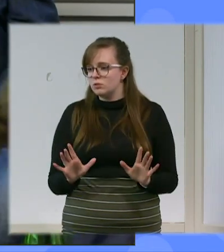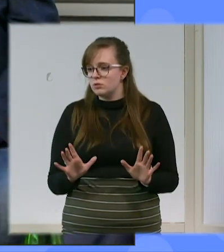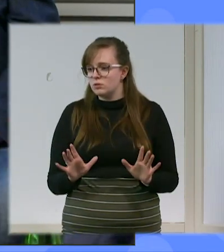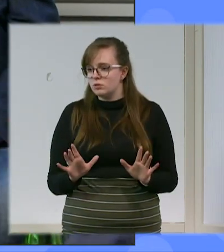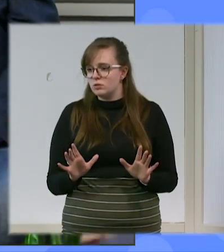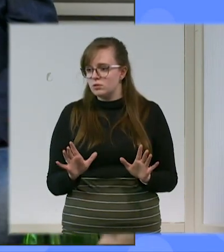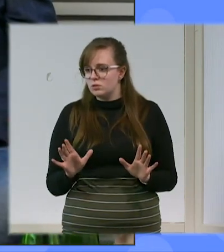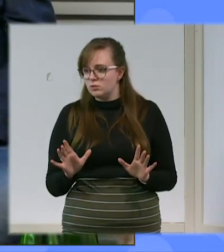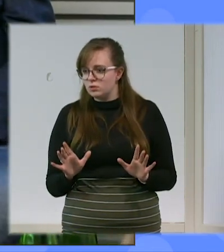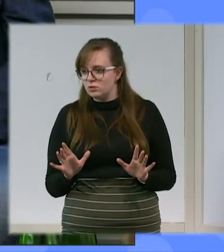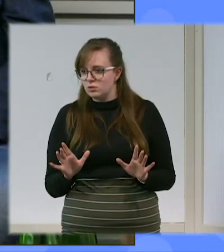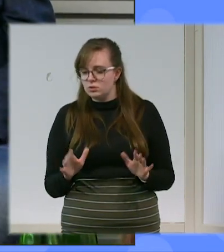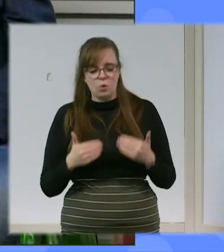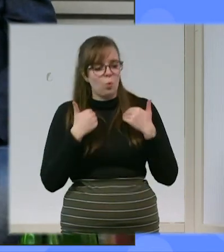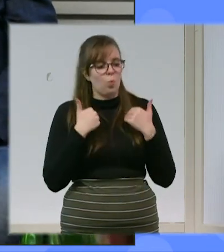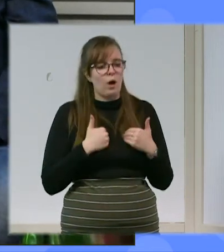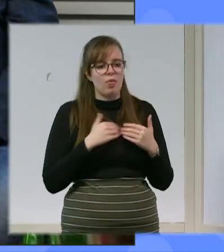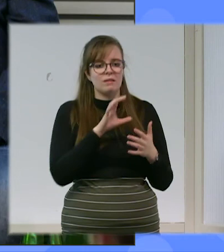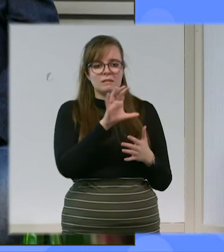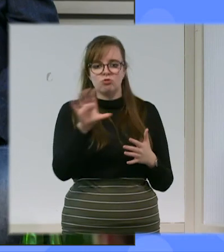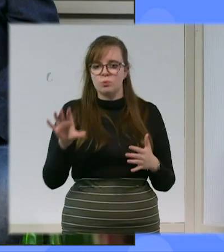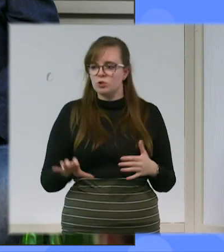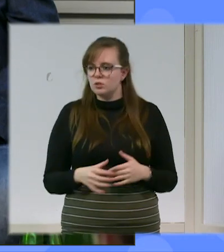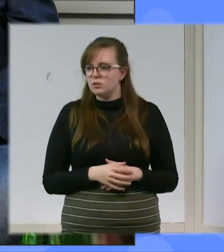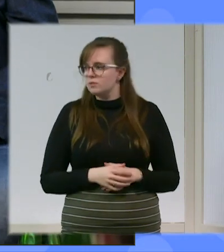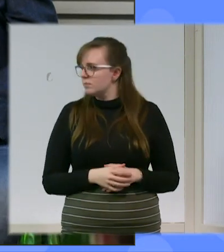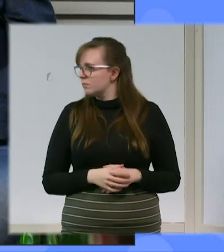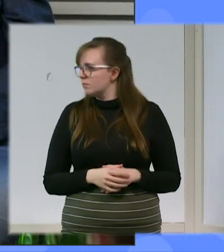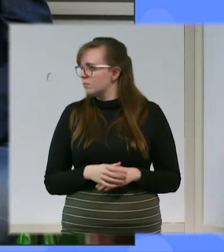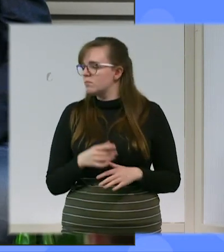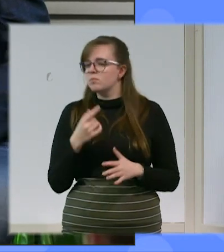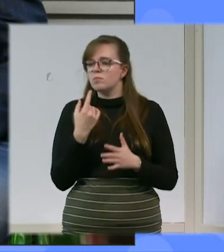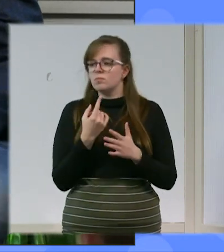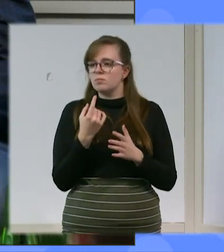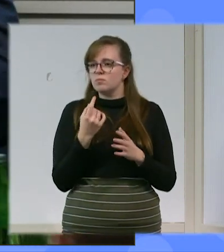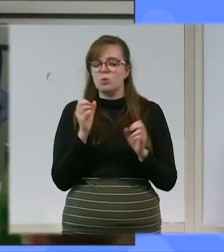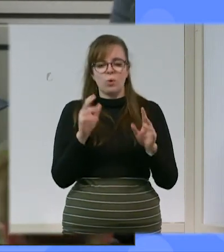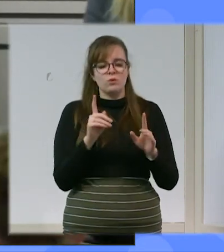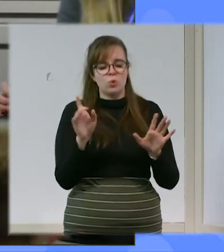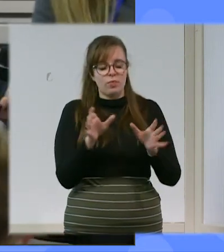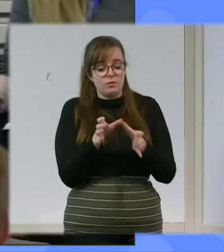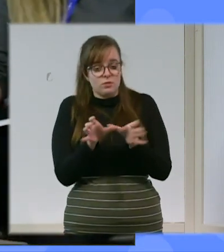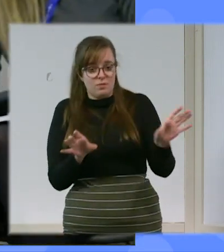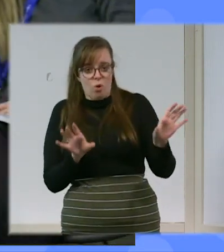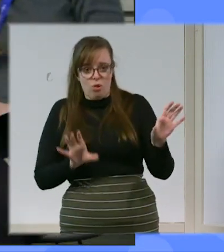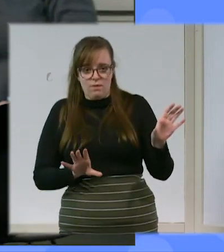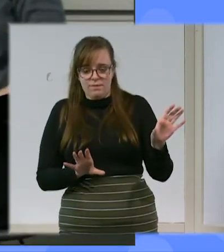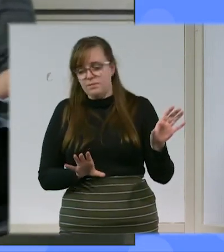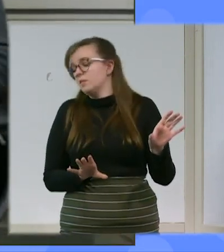wealth distribution okay let's just have a quick question to the devolved so a